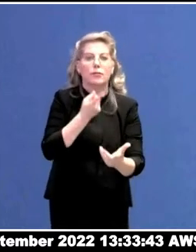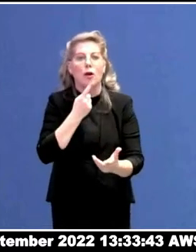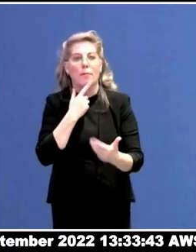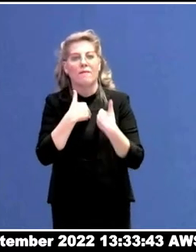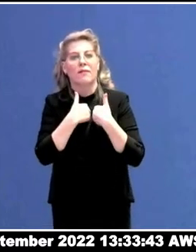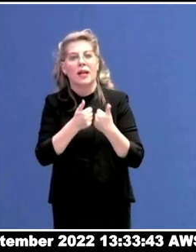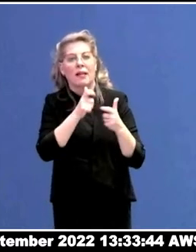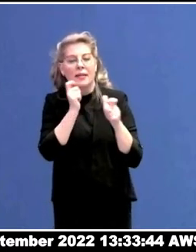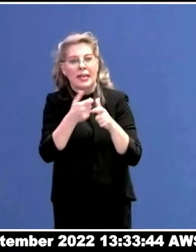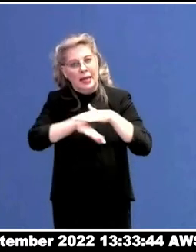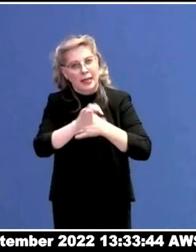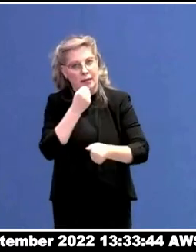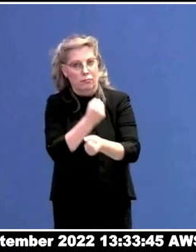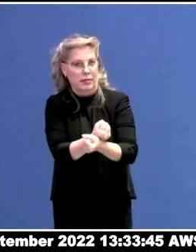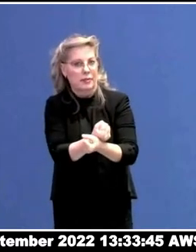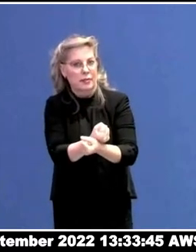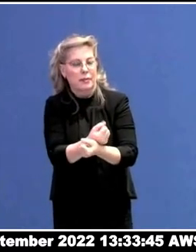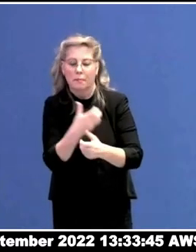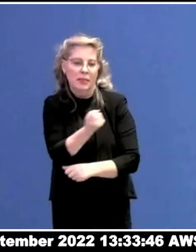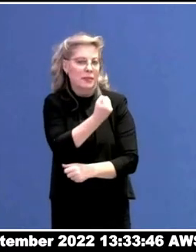disability. MR GRIFFIN: Ms Kilroy on that topic?